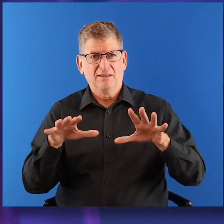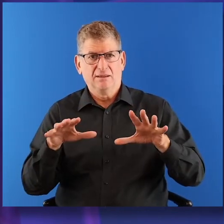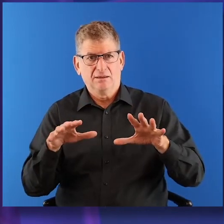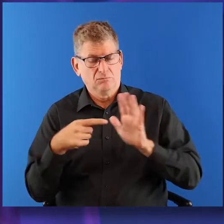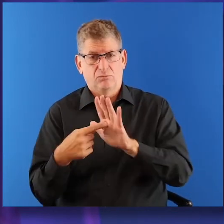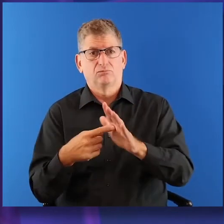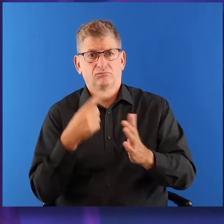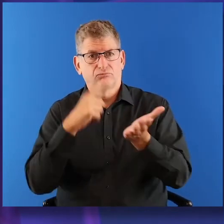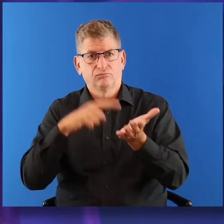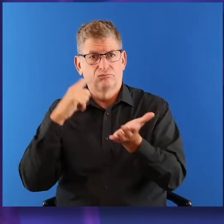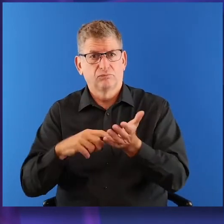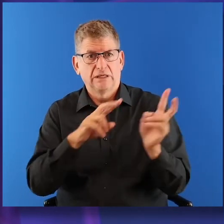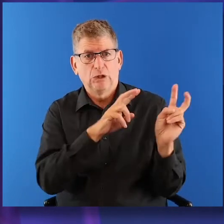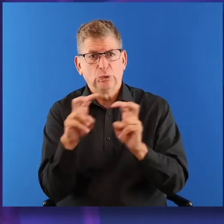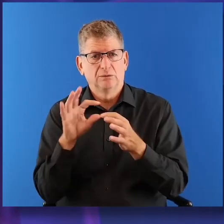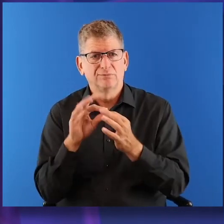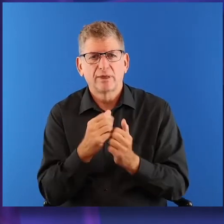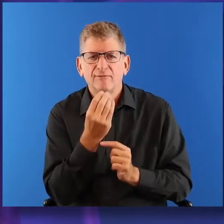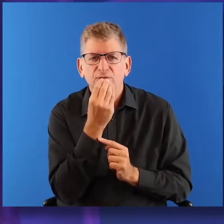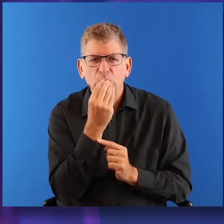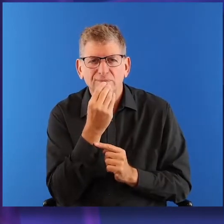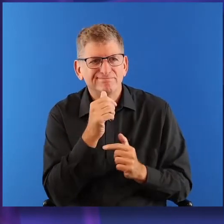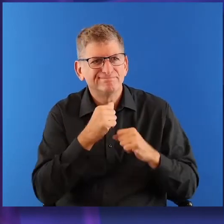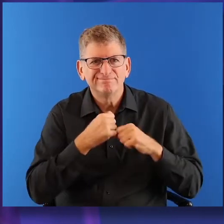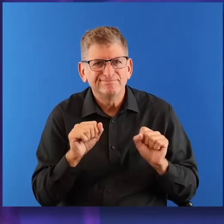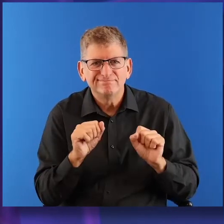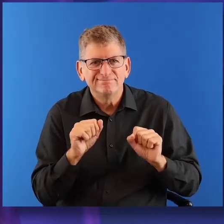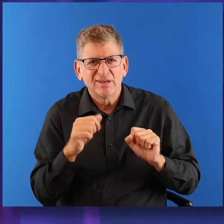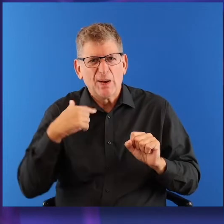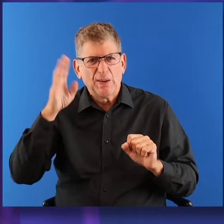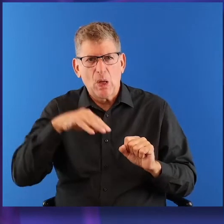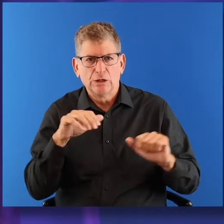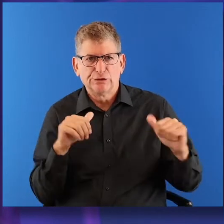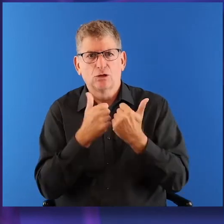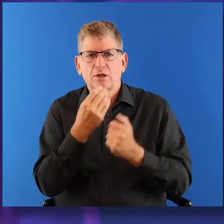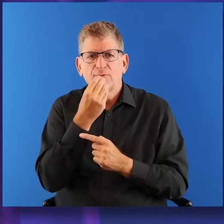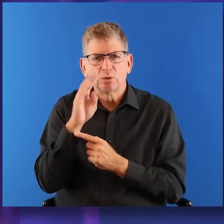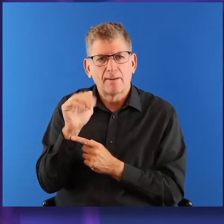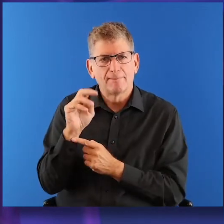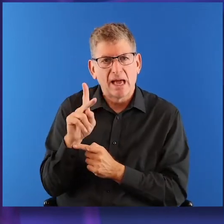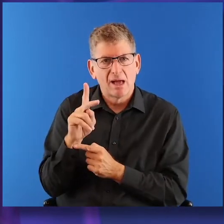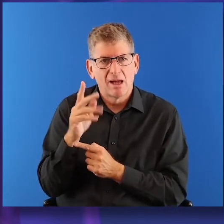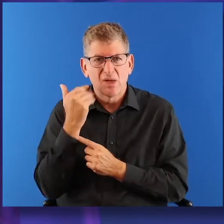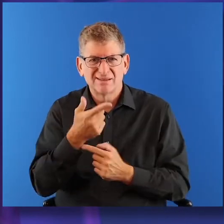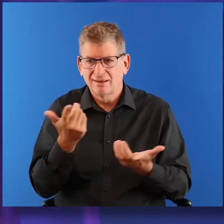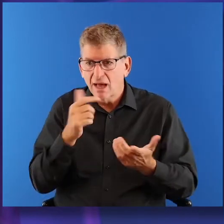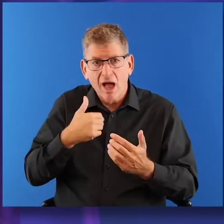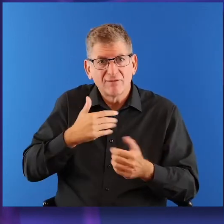volunteers in the same way and you had supply chain problems. But the work of supporting that food infrastructure when